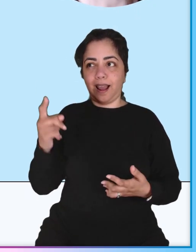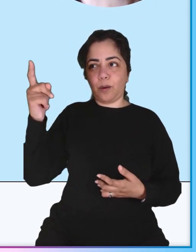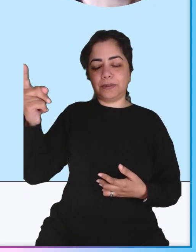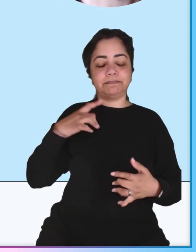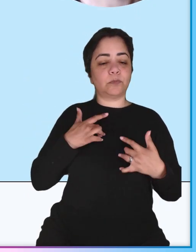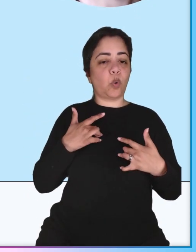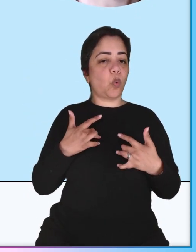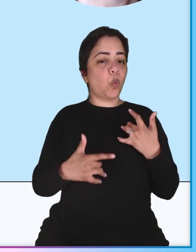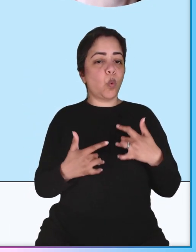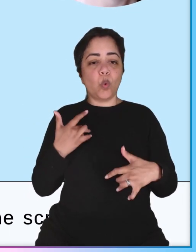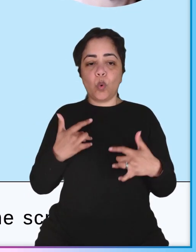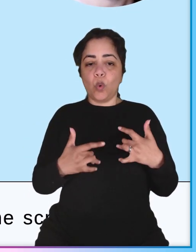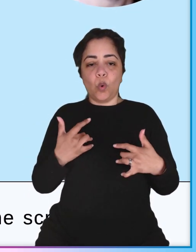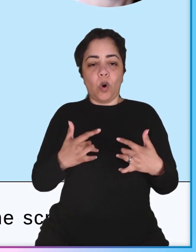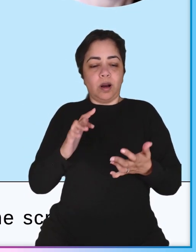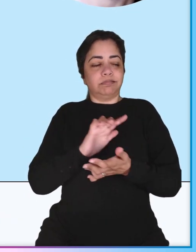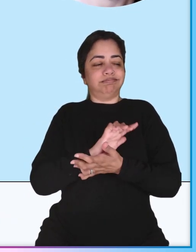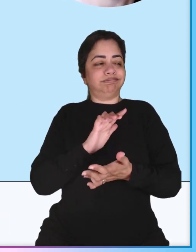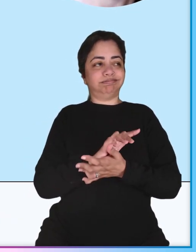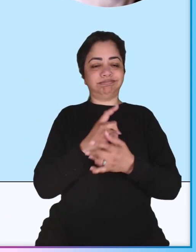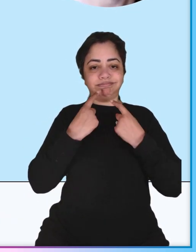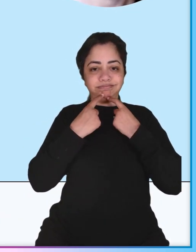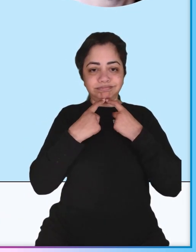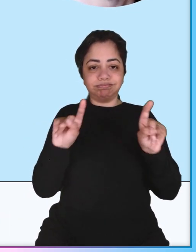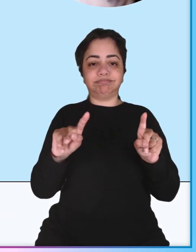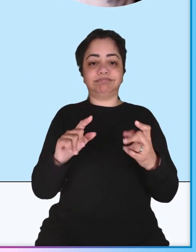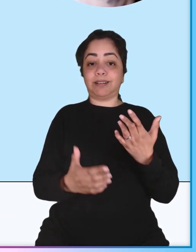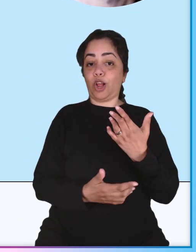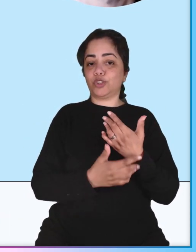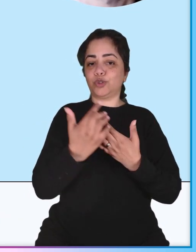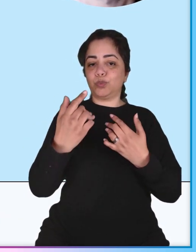We also have a large array of accessibility options